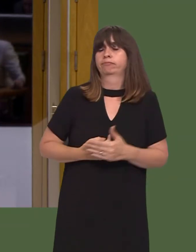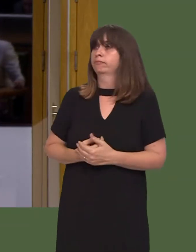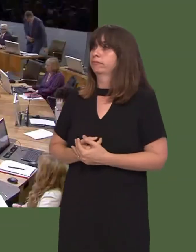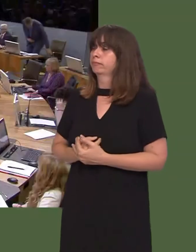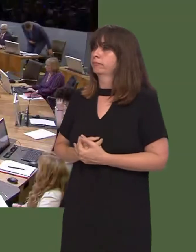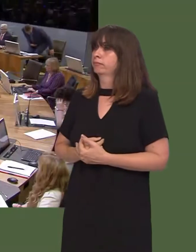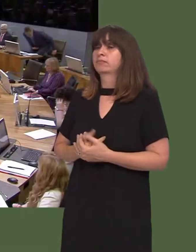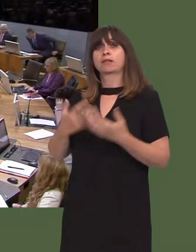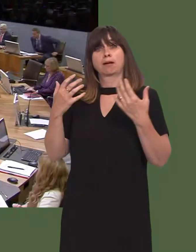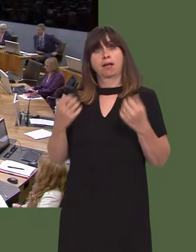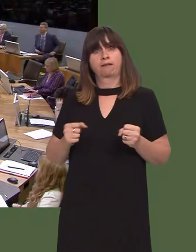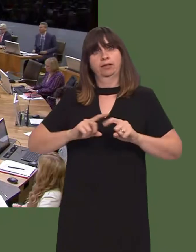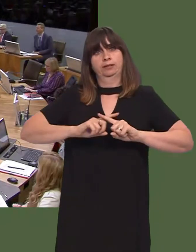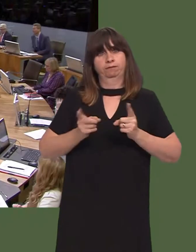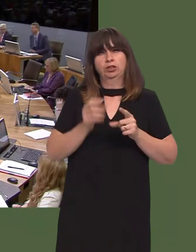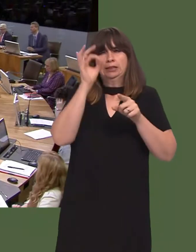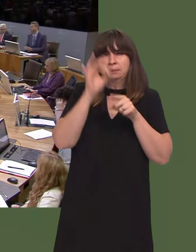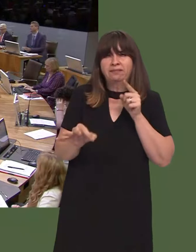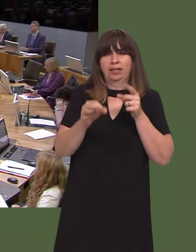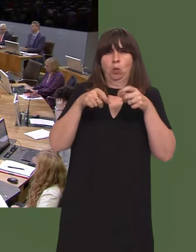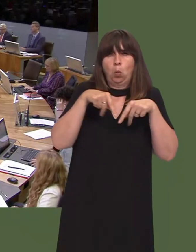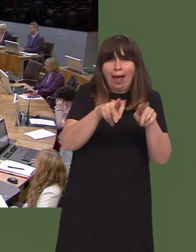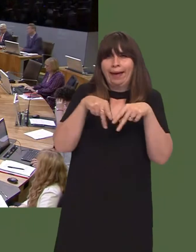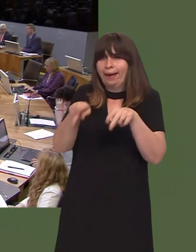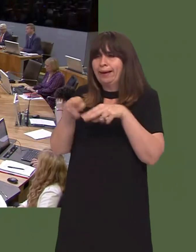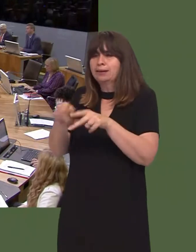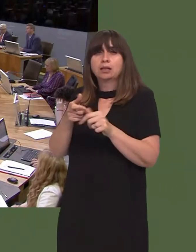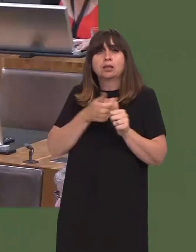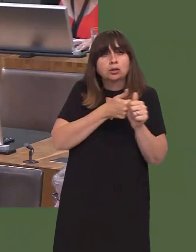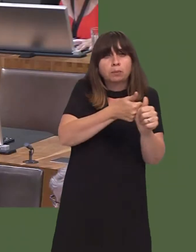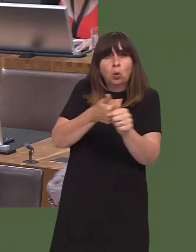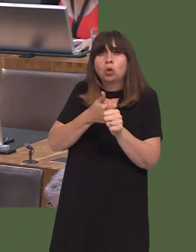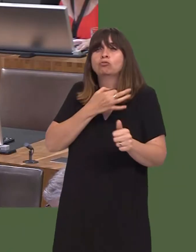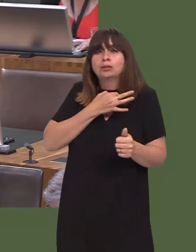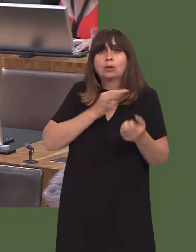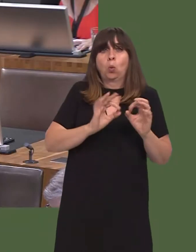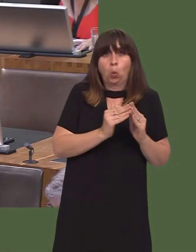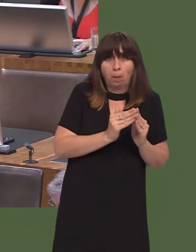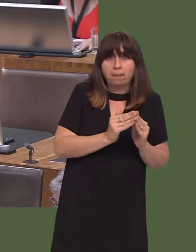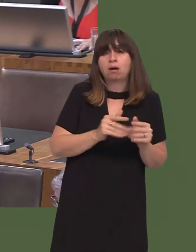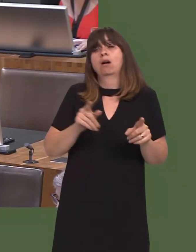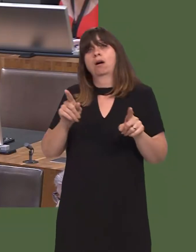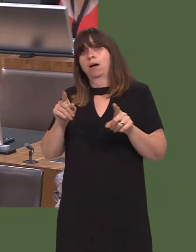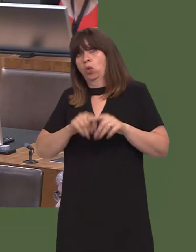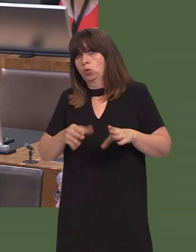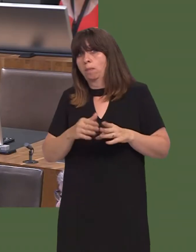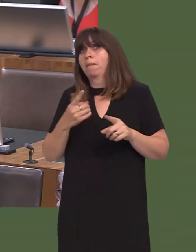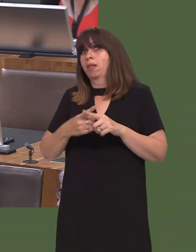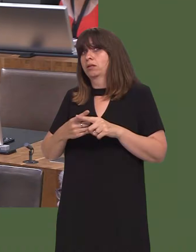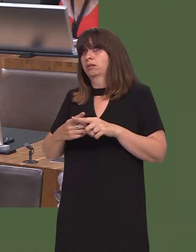Carwyn Jones: Well, we have developed a number of distinct approaches to support some of those members of our community most at risk of homelessness. That includes the new housing